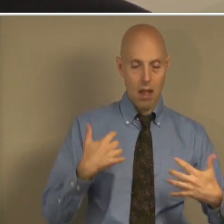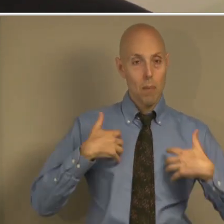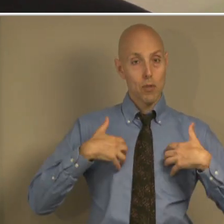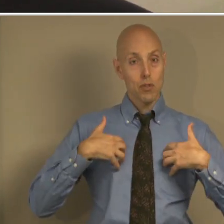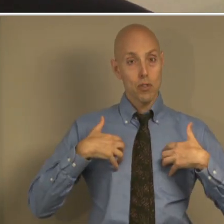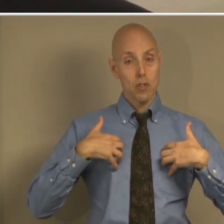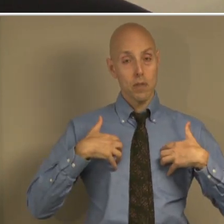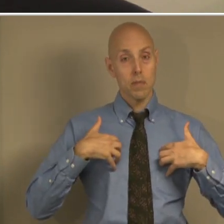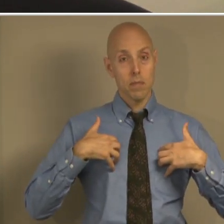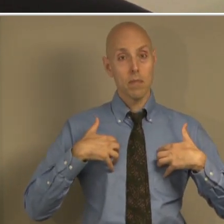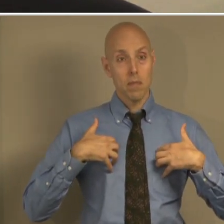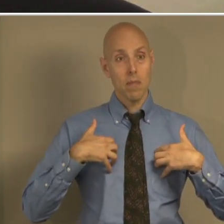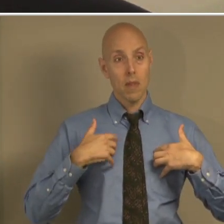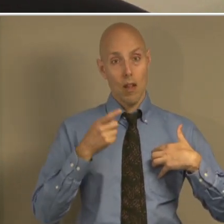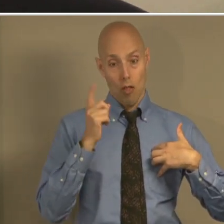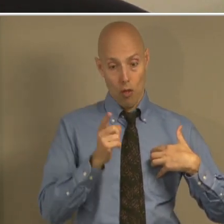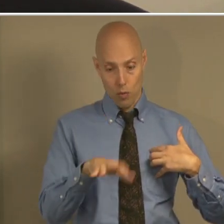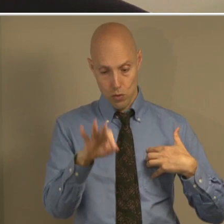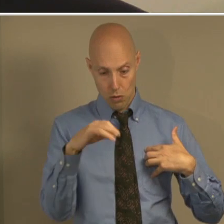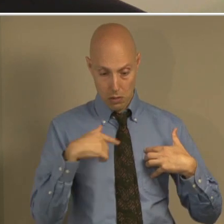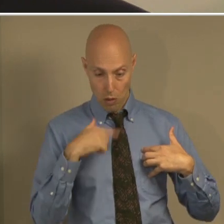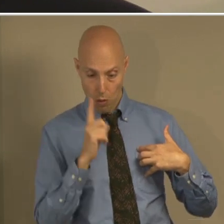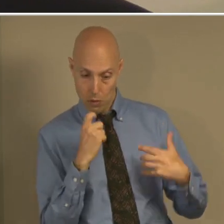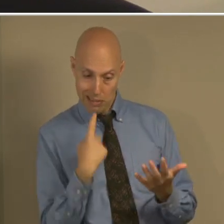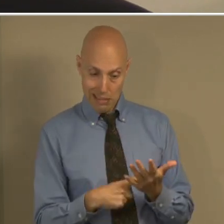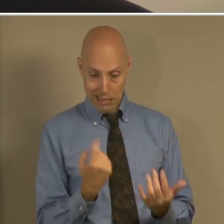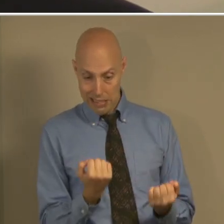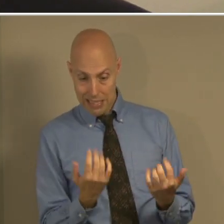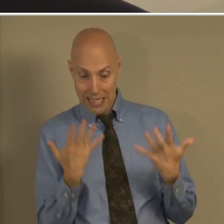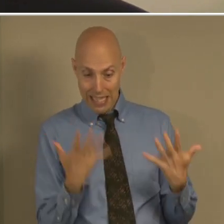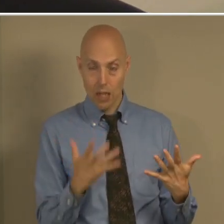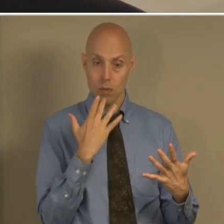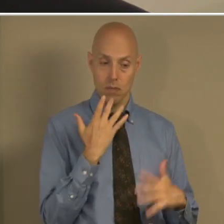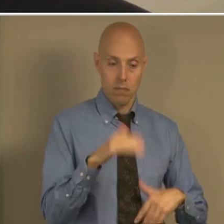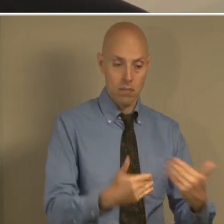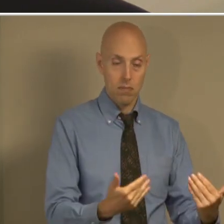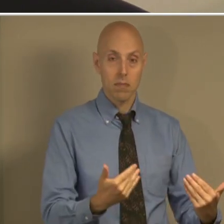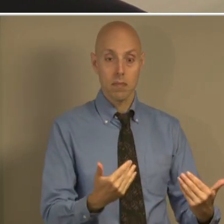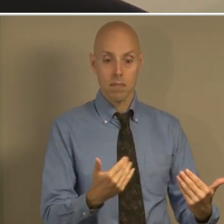So these are the choices and the judgements we've made. We need to now get on, make it work,